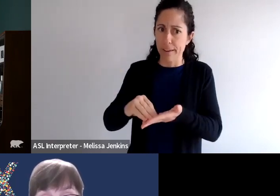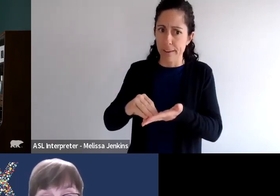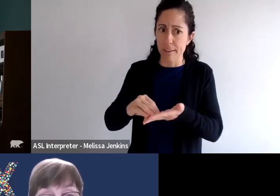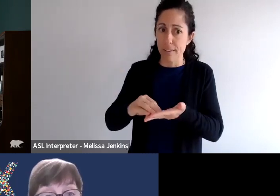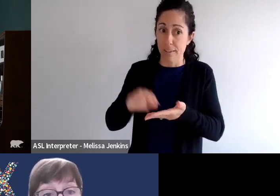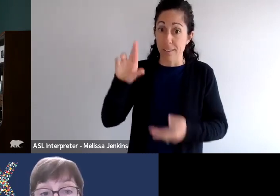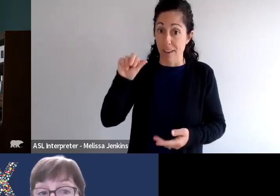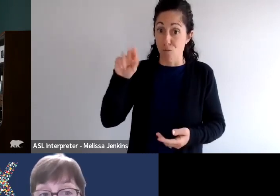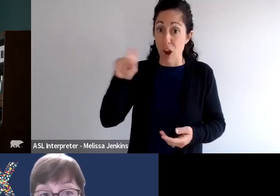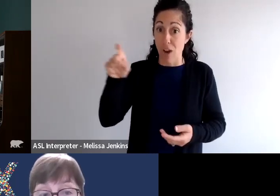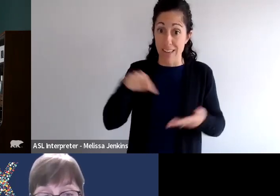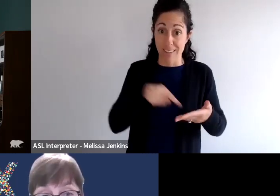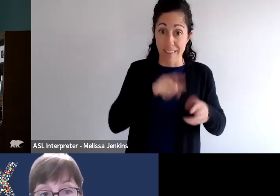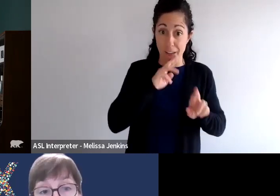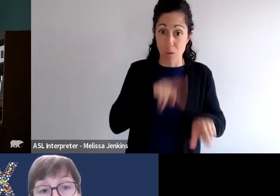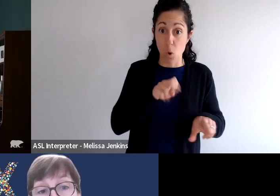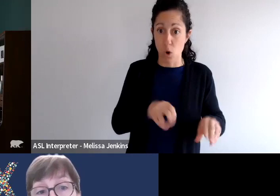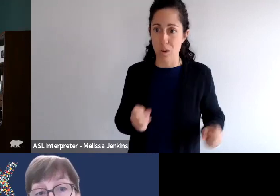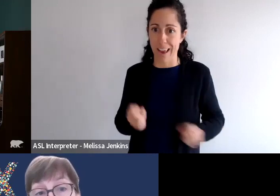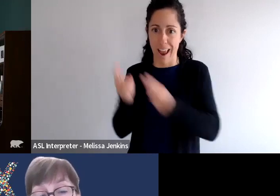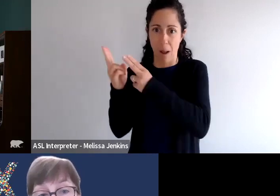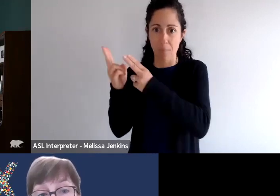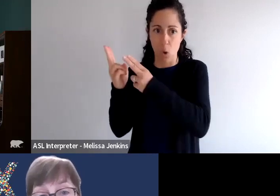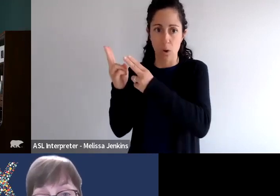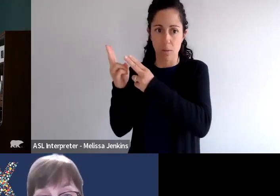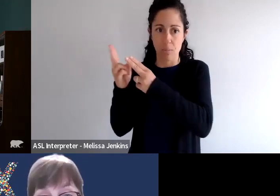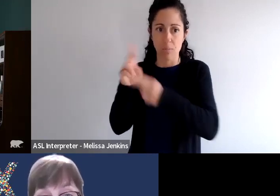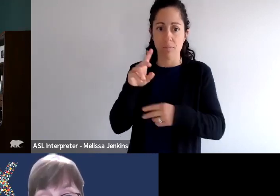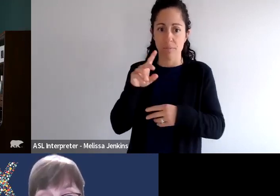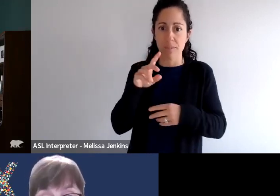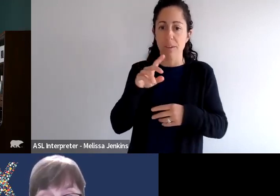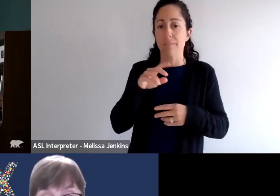report you don't have to de-identify. We will be manually de-identifying that into the system.